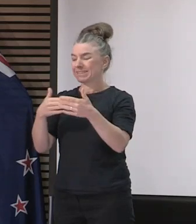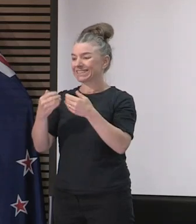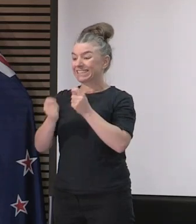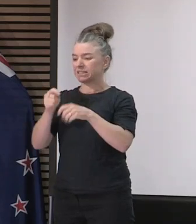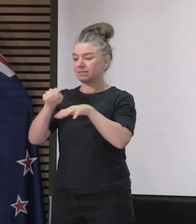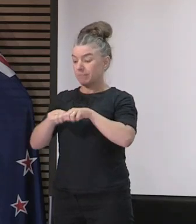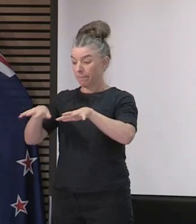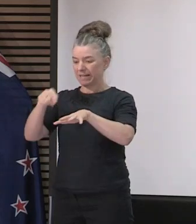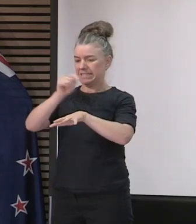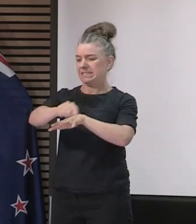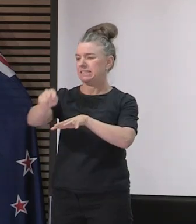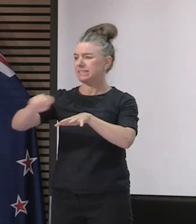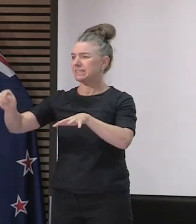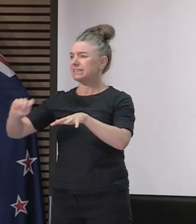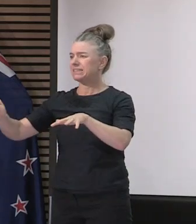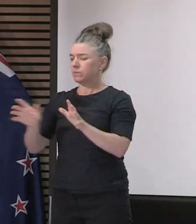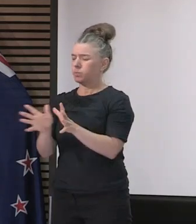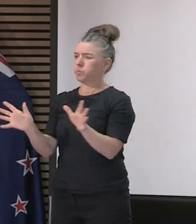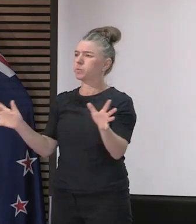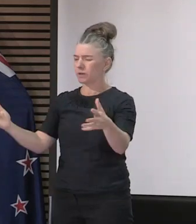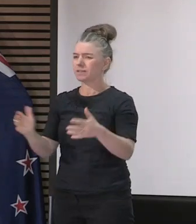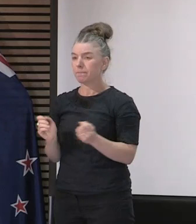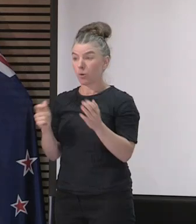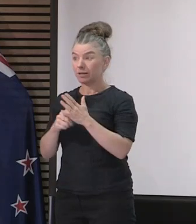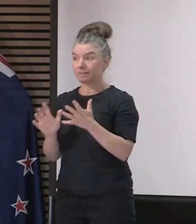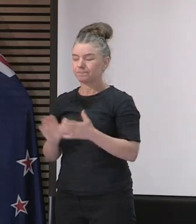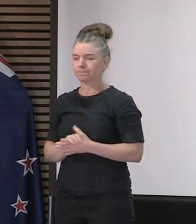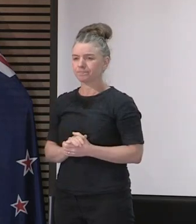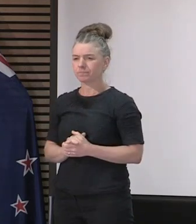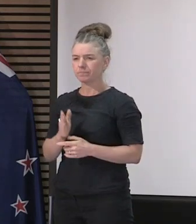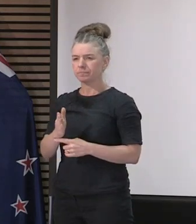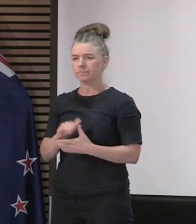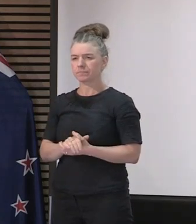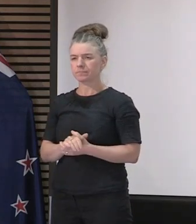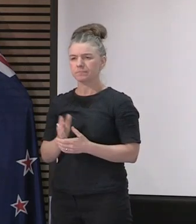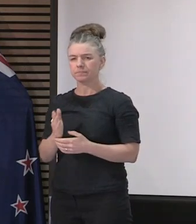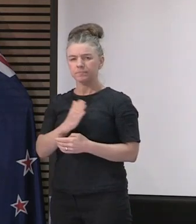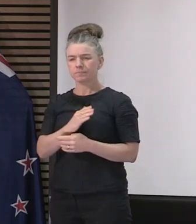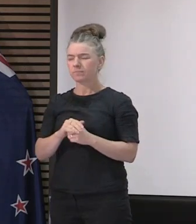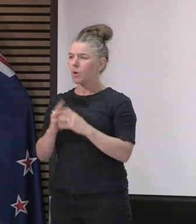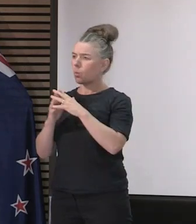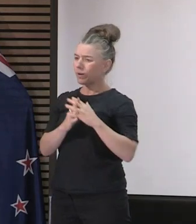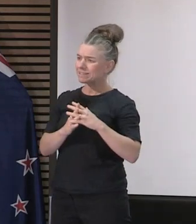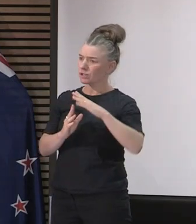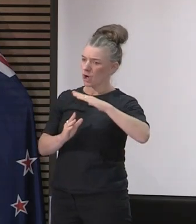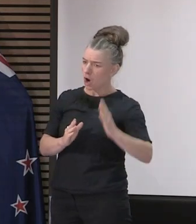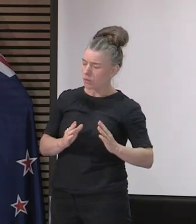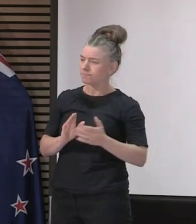around these clusters and in particular in the aged care residential settings but also